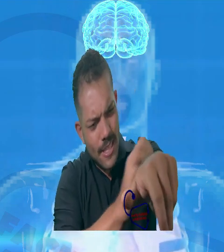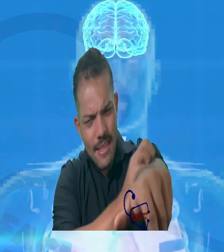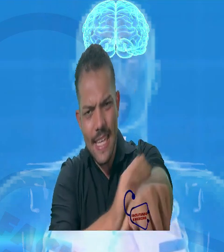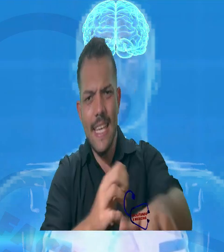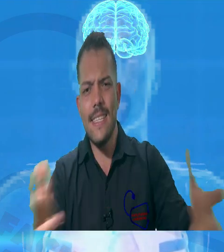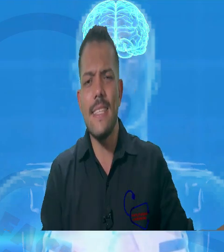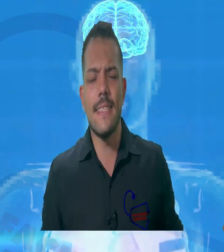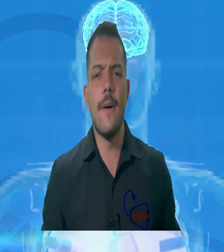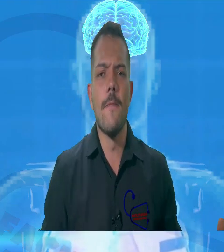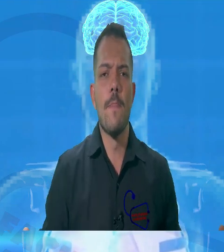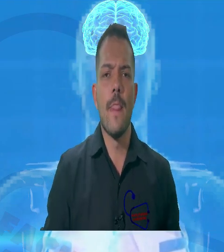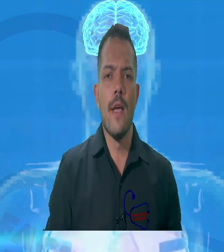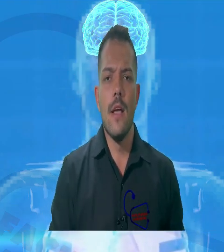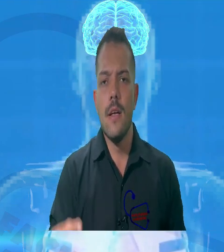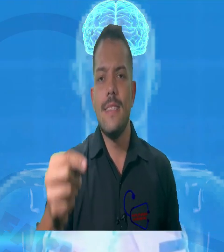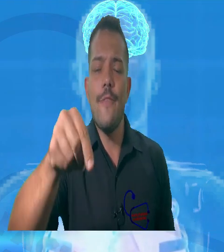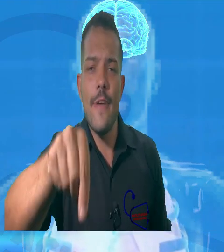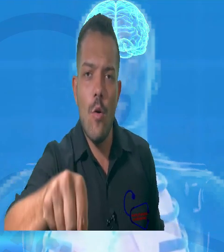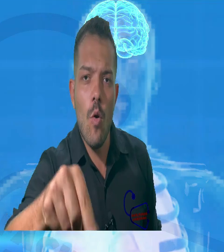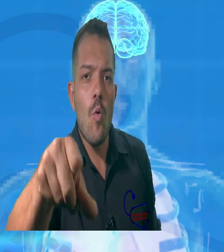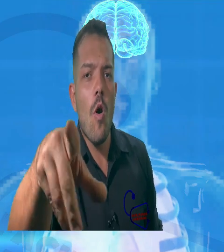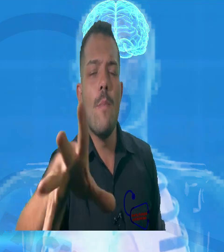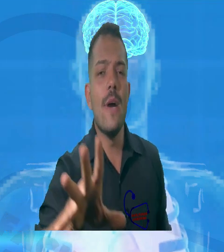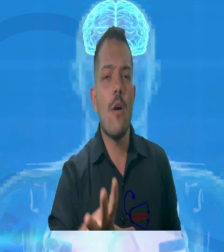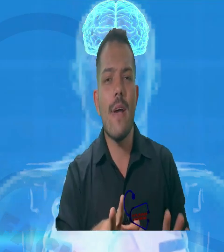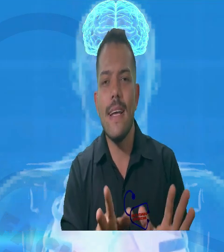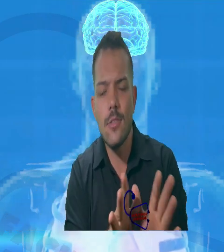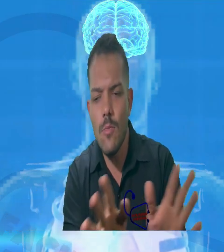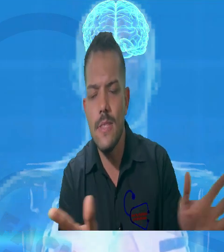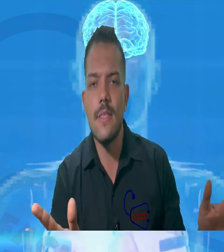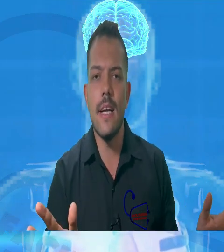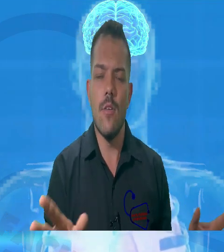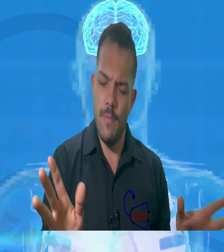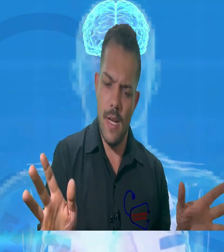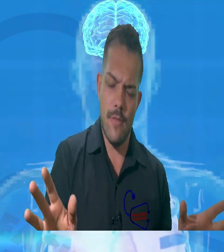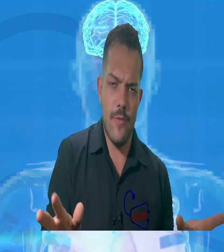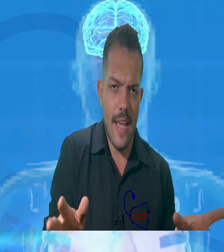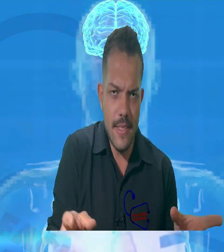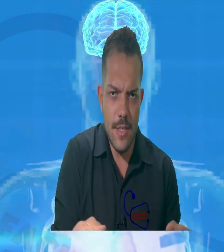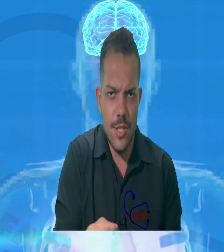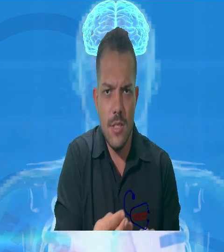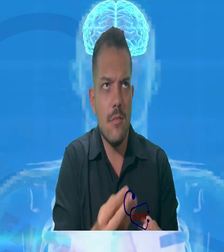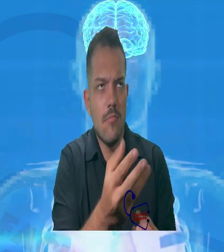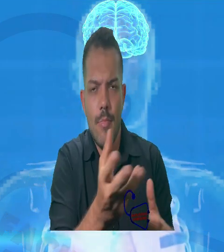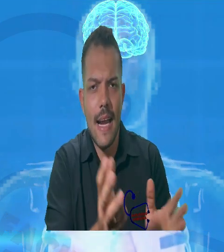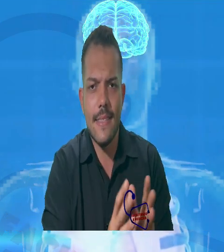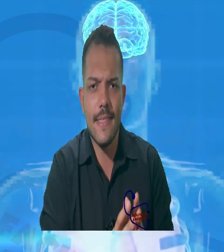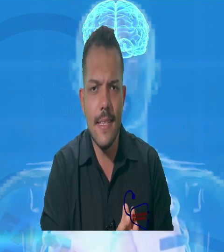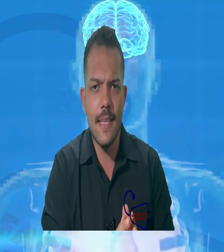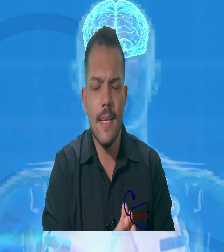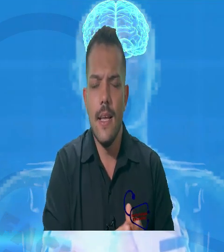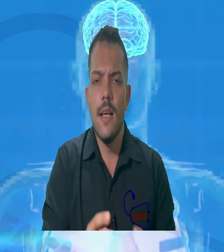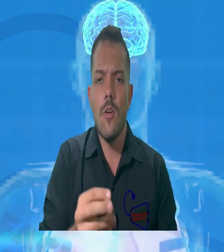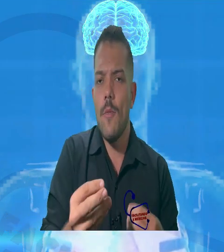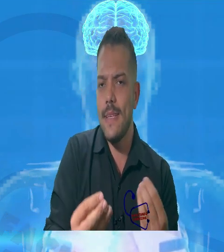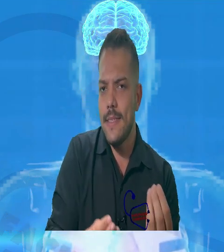irritation there defecated, the body recognizes it as foreign Oops, the feces of a parasite starts to have